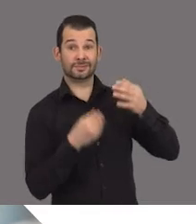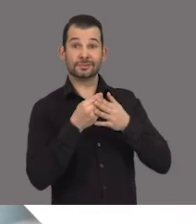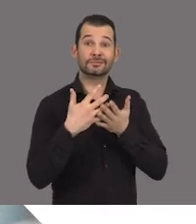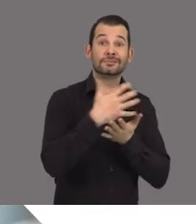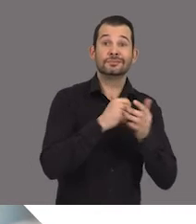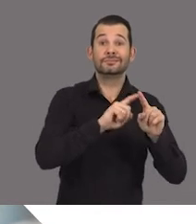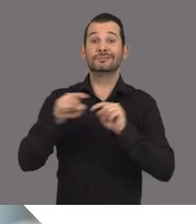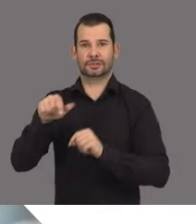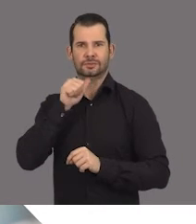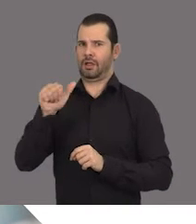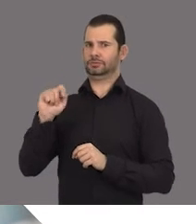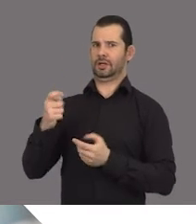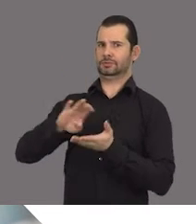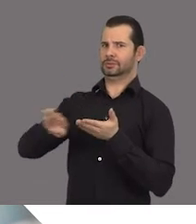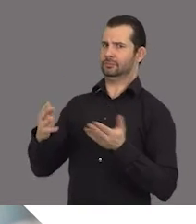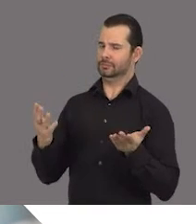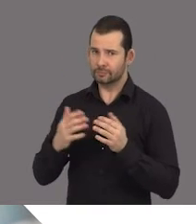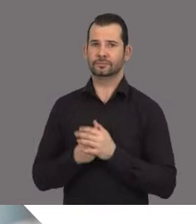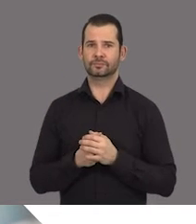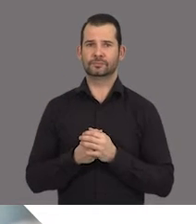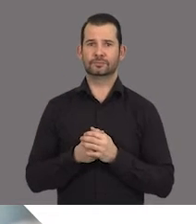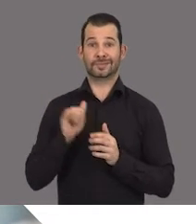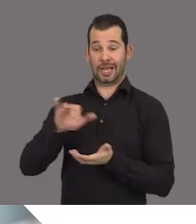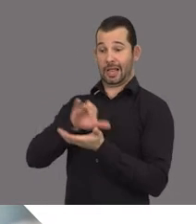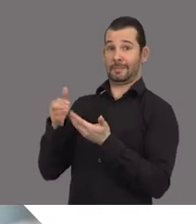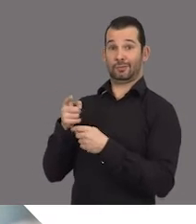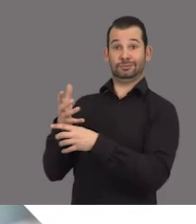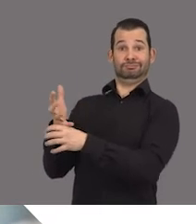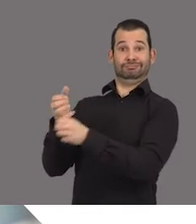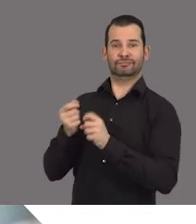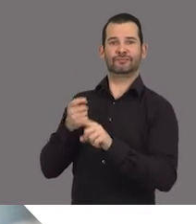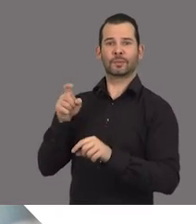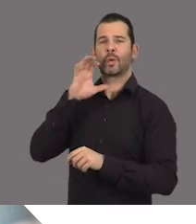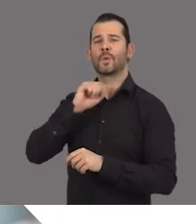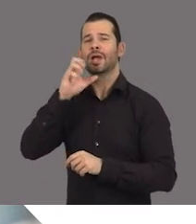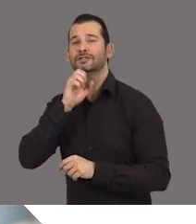The amounts you receive from Old age security benefits, including the